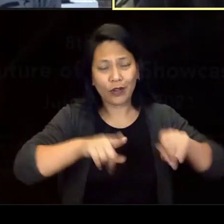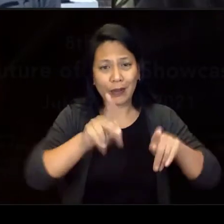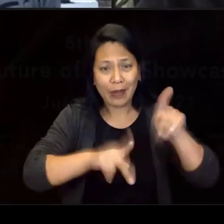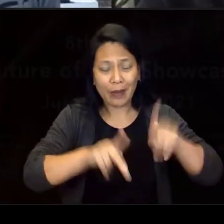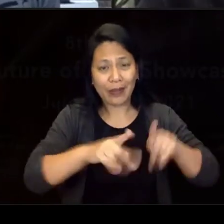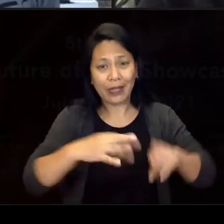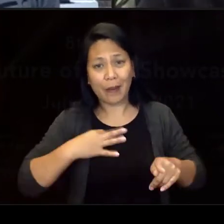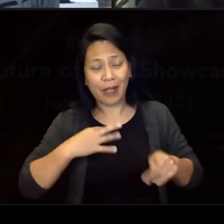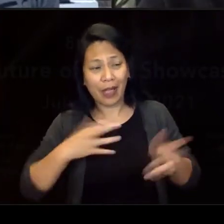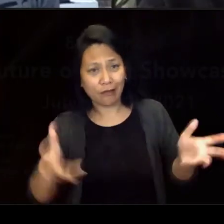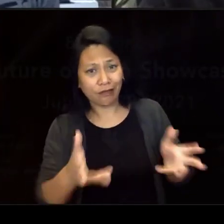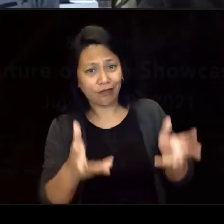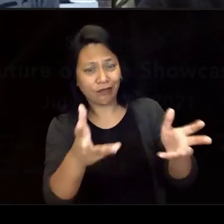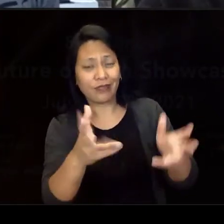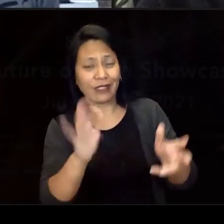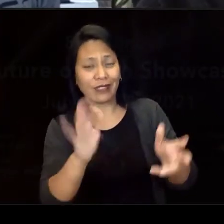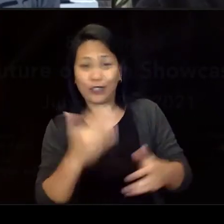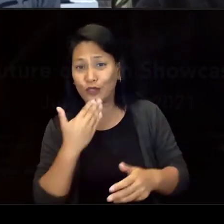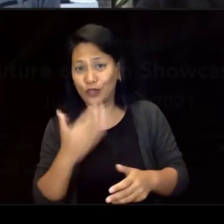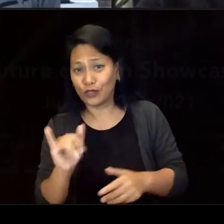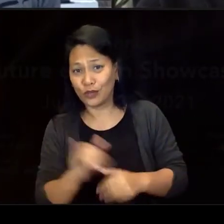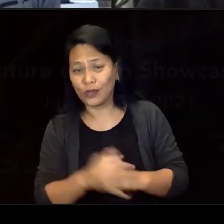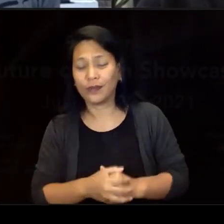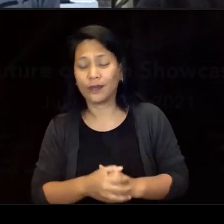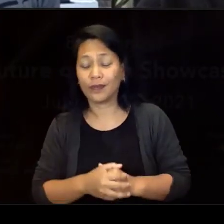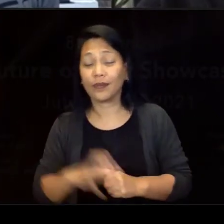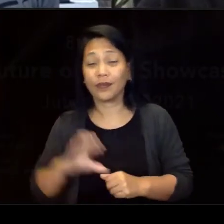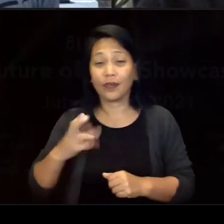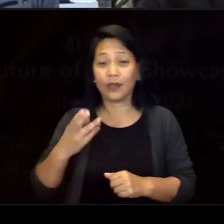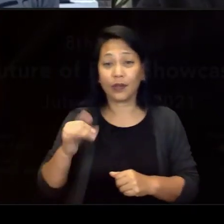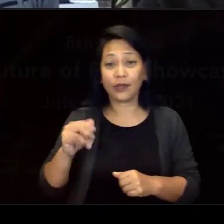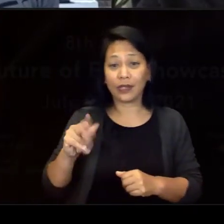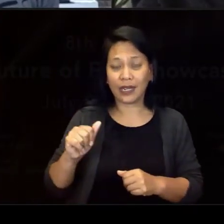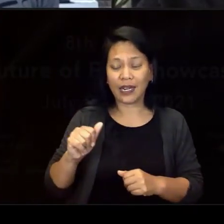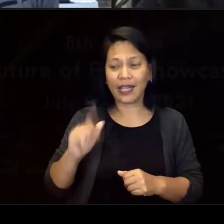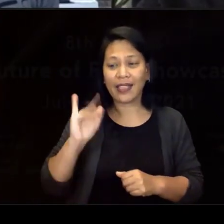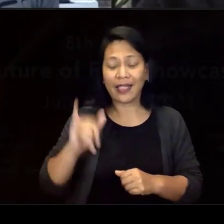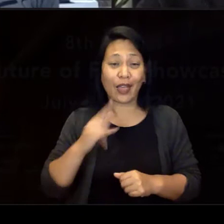And I would love to shout out too, because you know, those are the two accredited